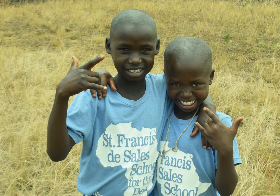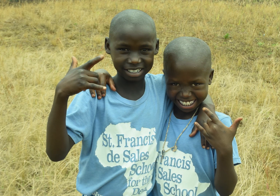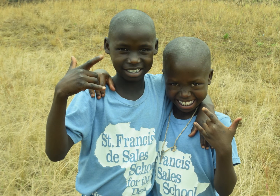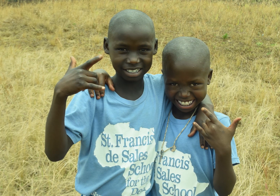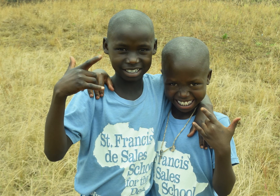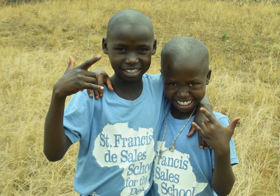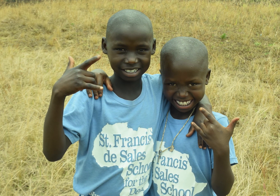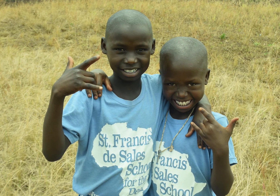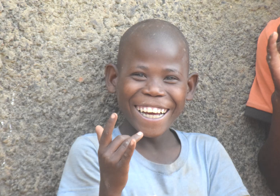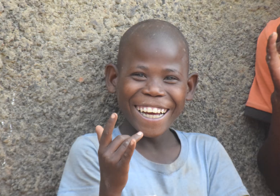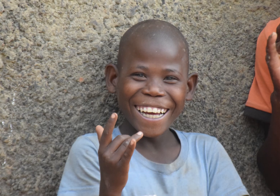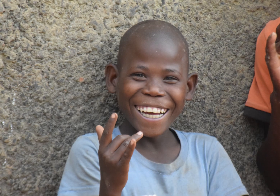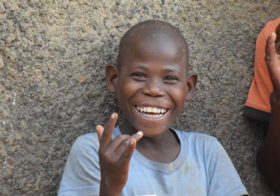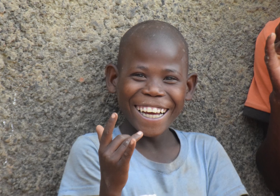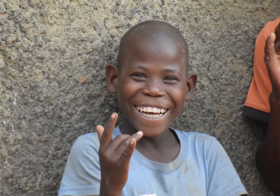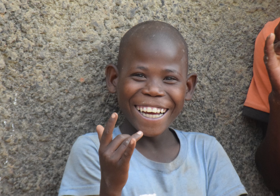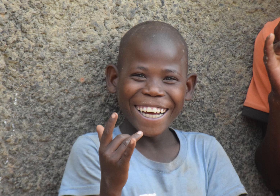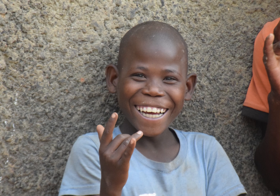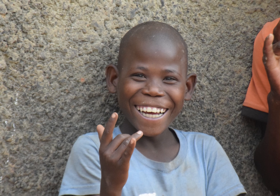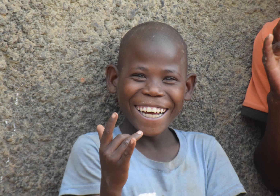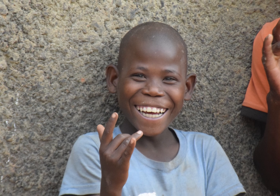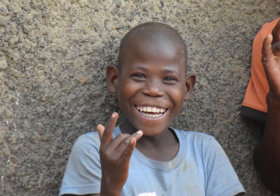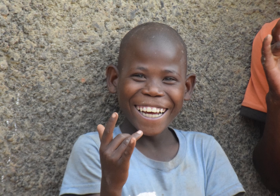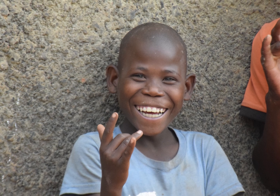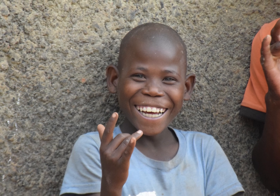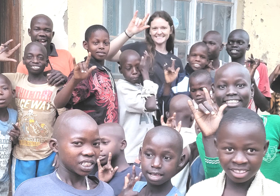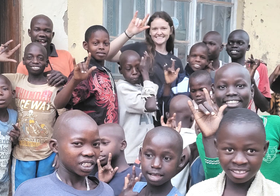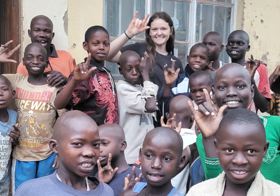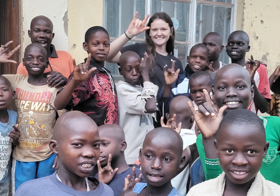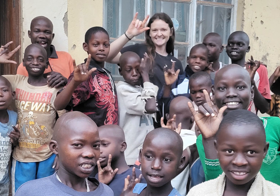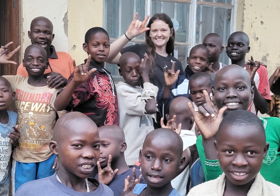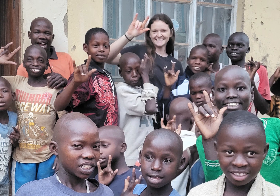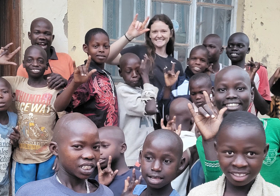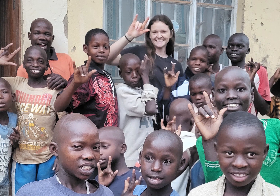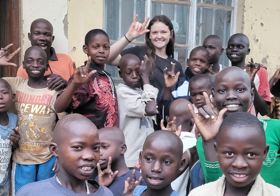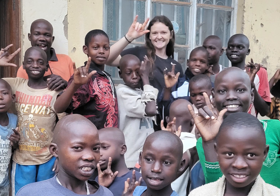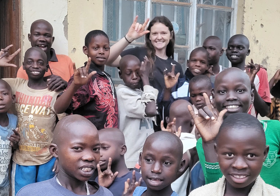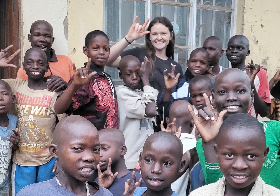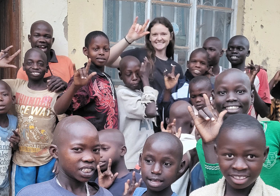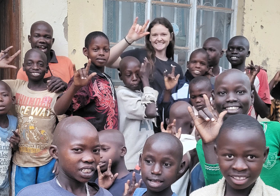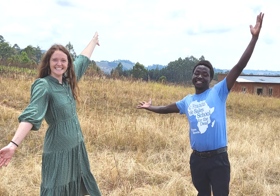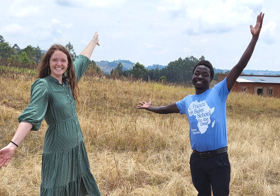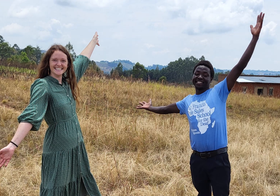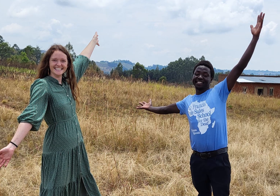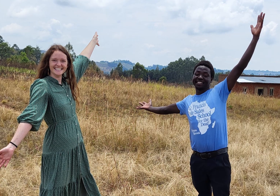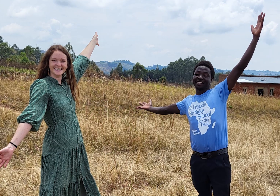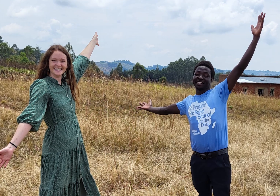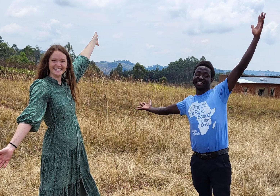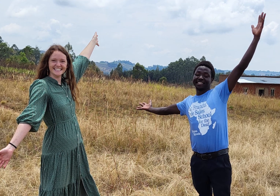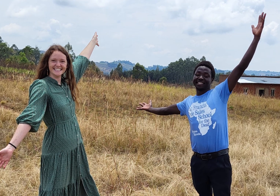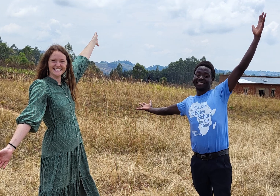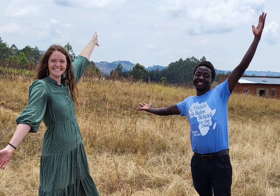And we have left a link for you to give directly as well. We are excited for you to hear her story and heart.